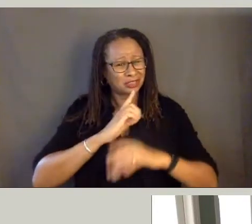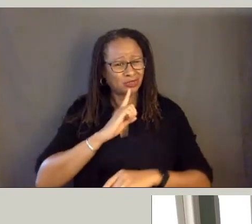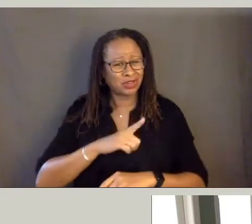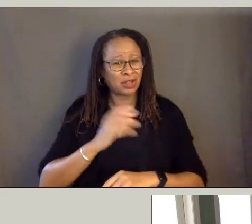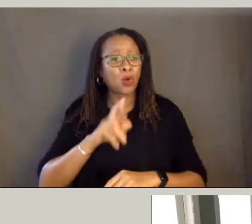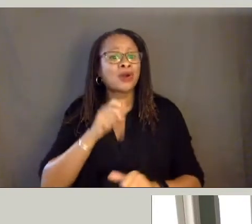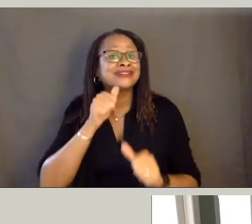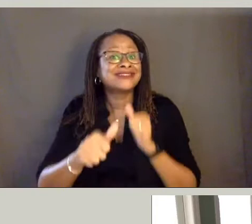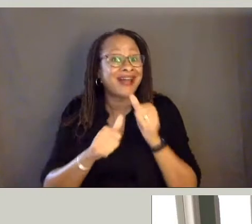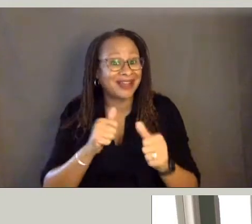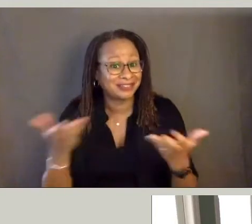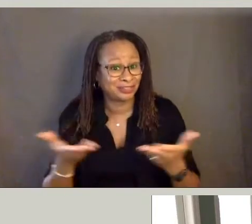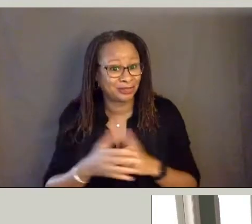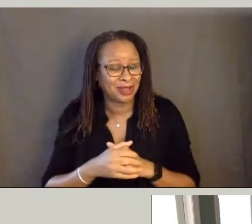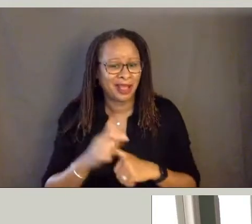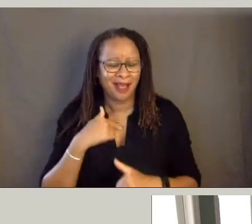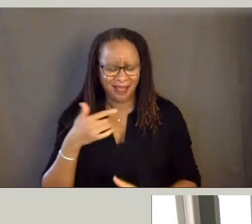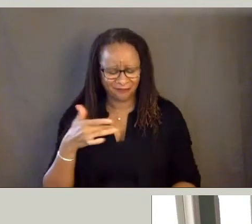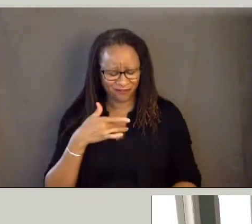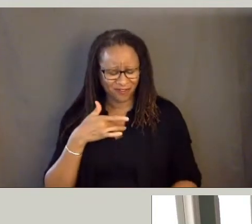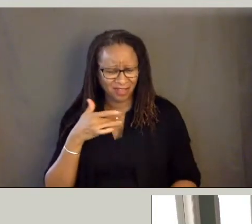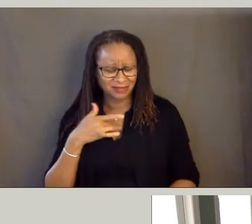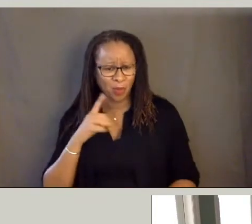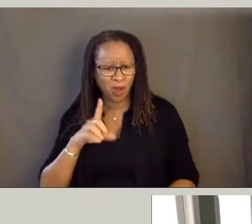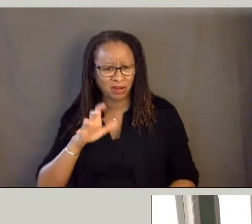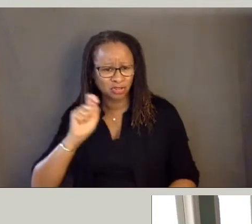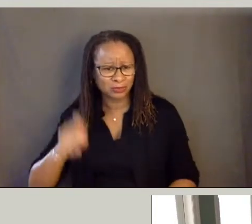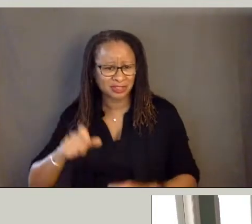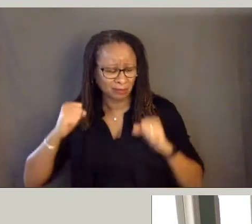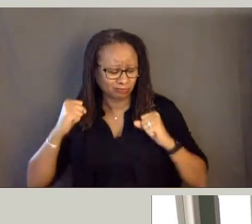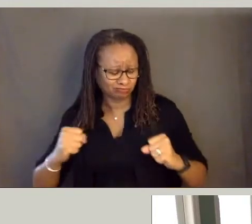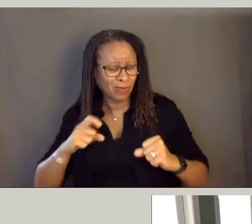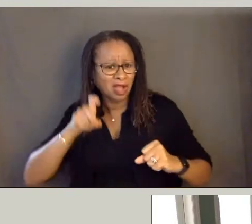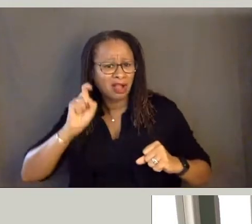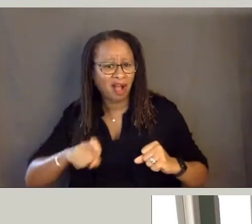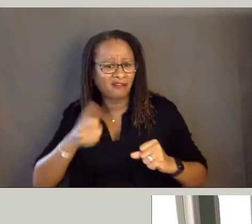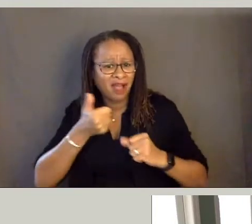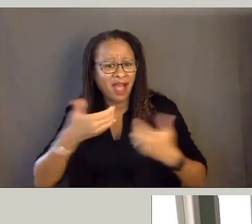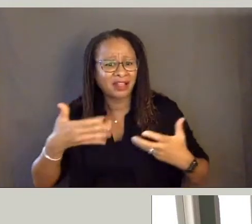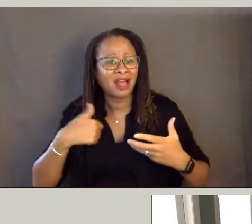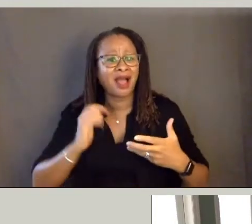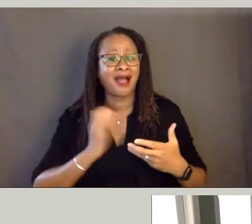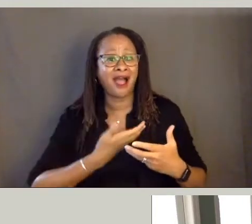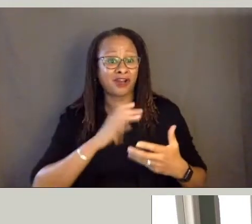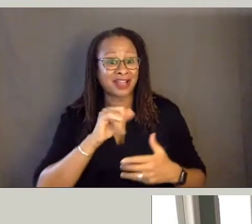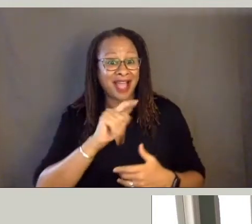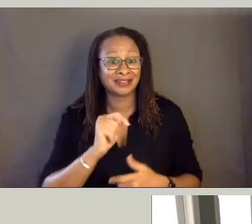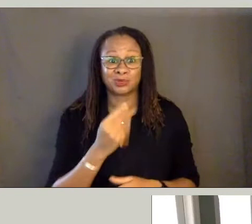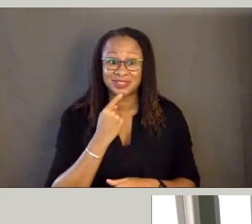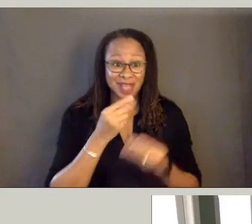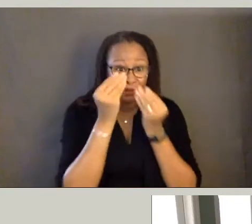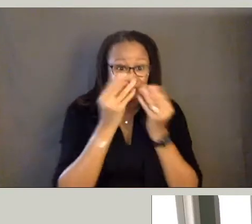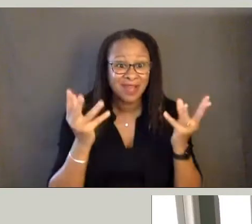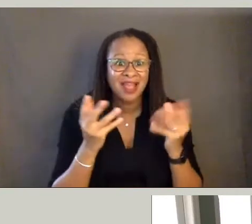I felt 100% confident that anything our cast was going to say would not be compromised